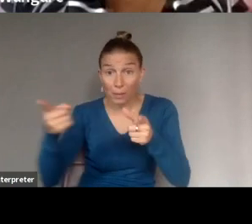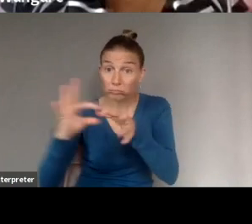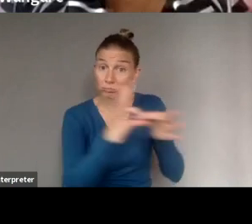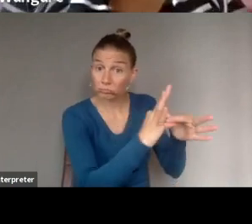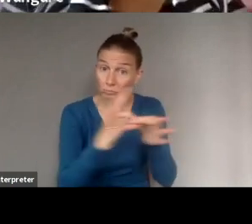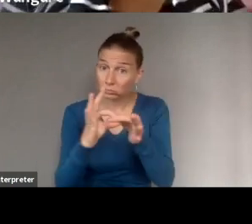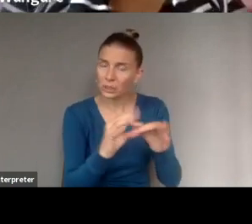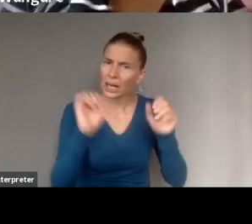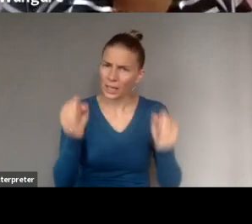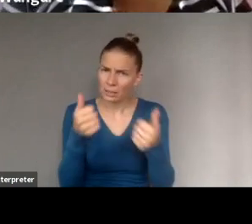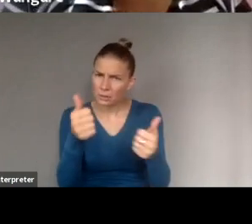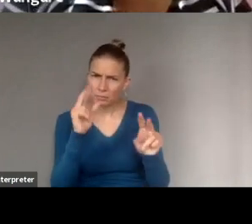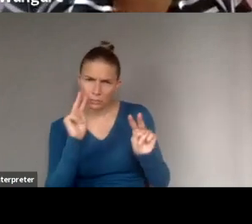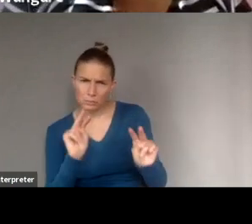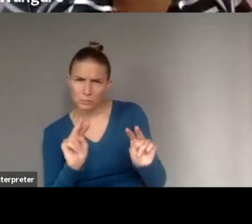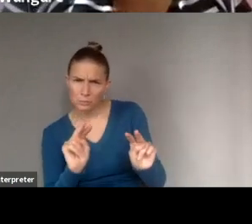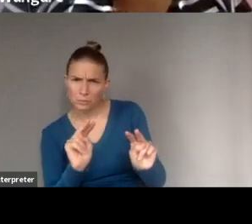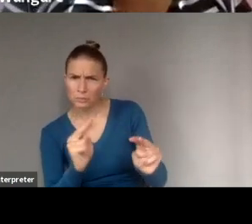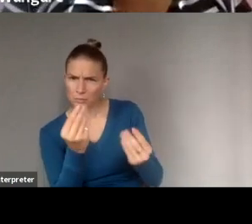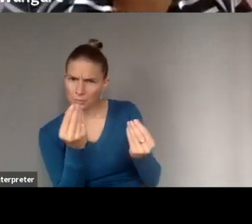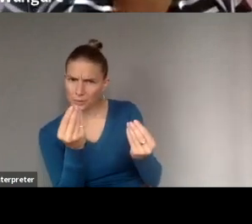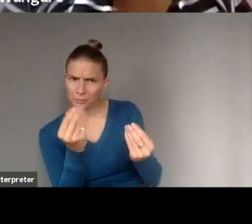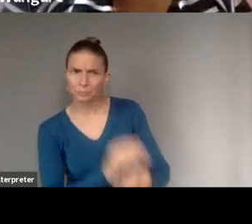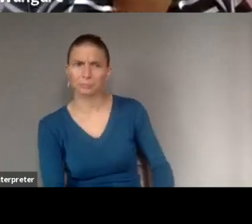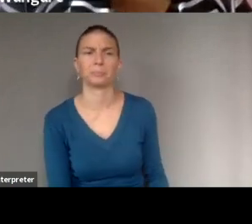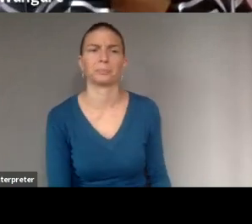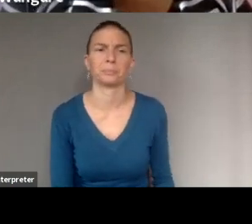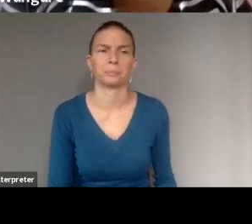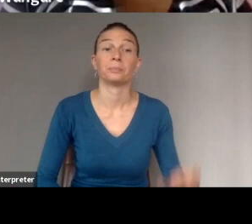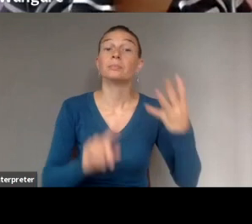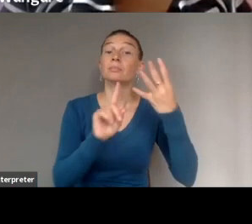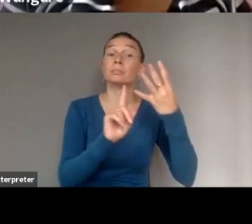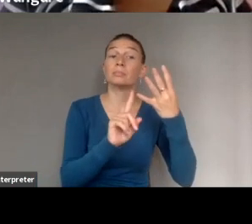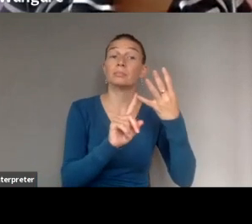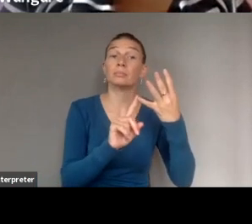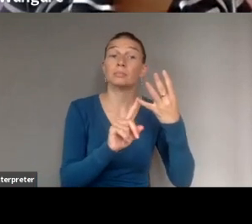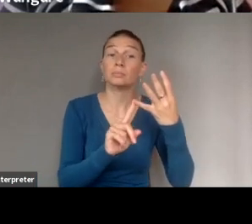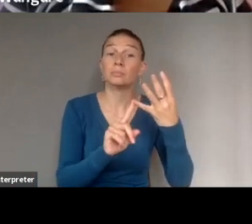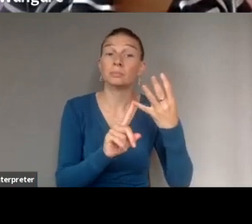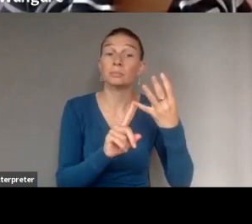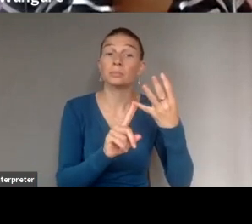And then, disability social protection schemes need to be compatible to the right to work and, you know,